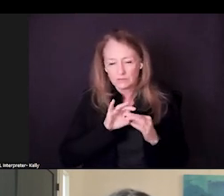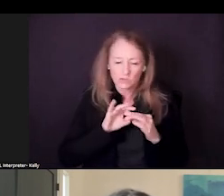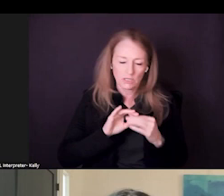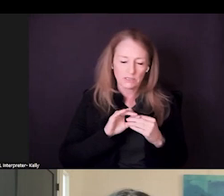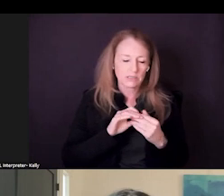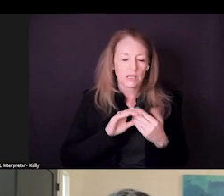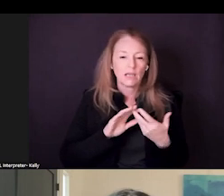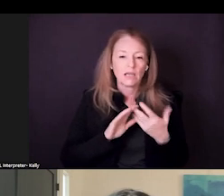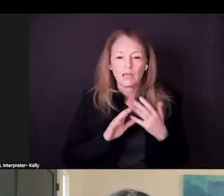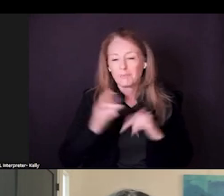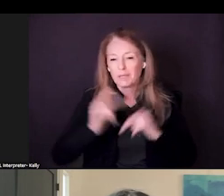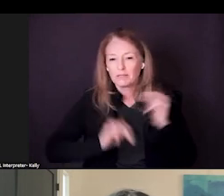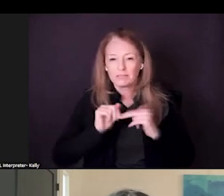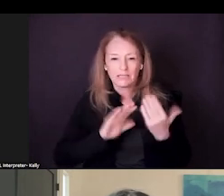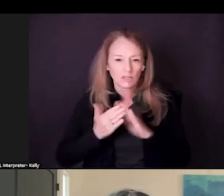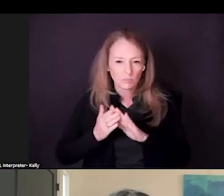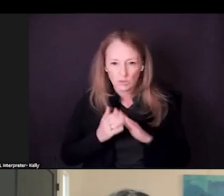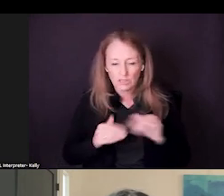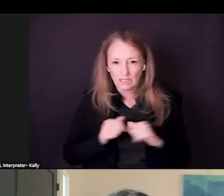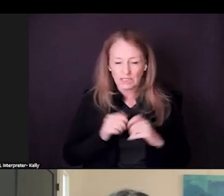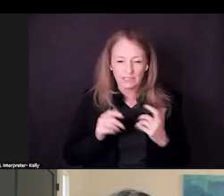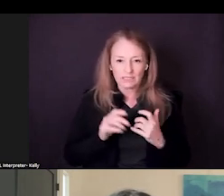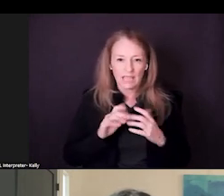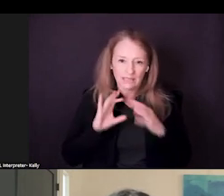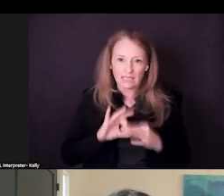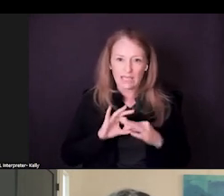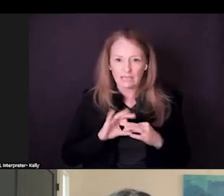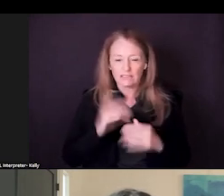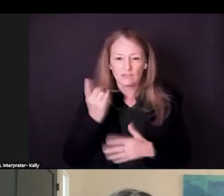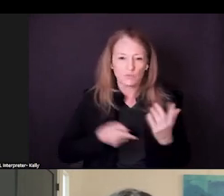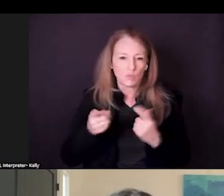LOST IN YOUR LIFE. A LOT OF TIMES WHEN A PERSON ATTEMPTS